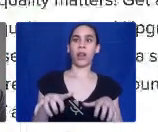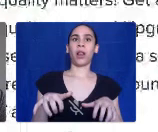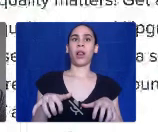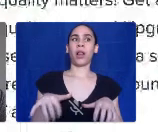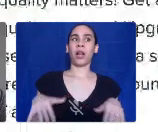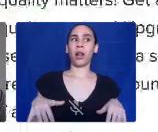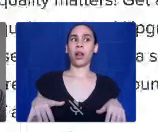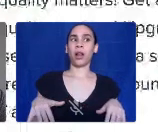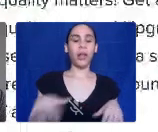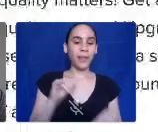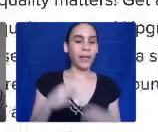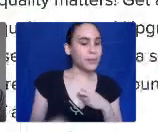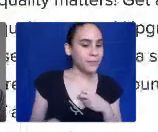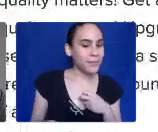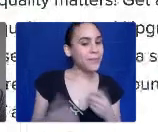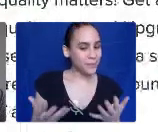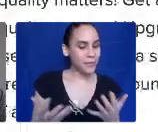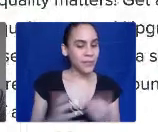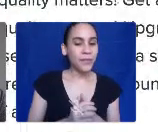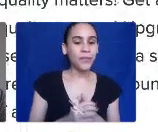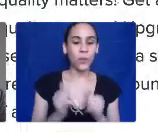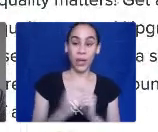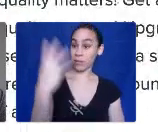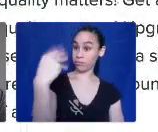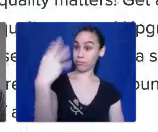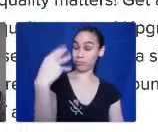and that's tough right and with video interviewing it's even tougher because you don't have the